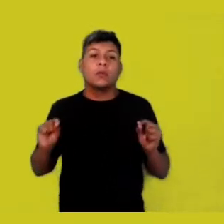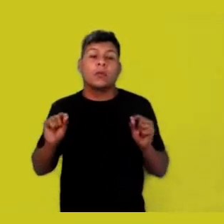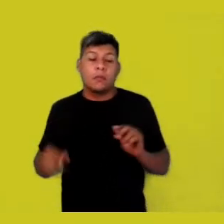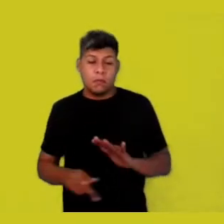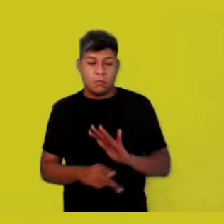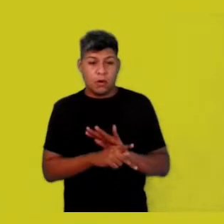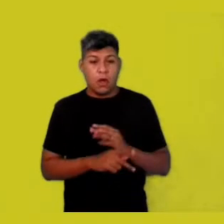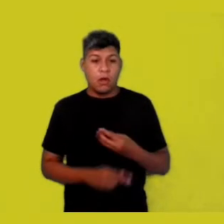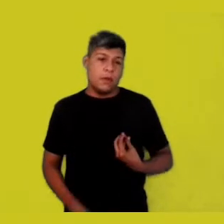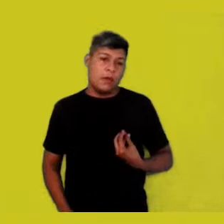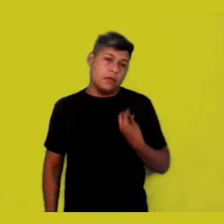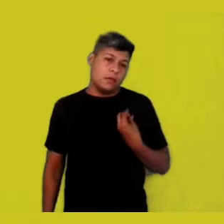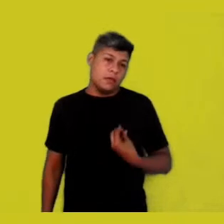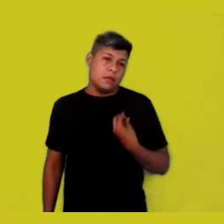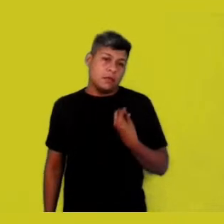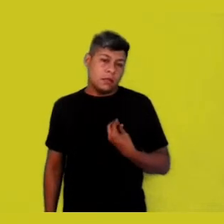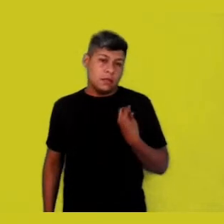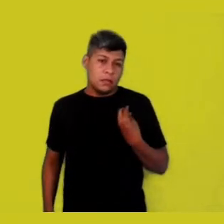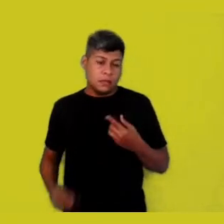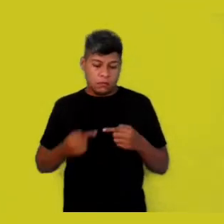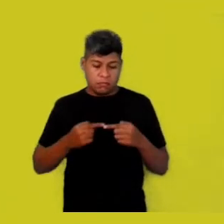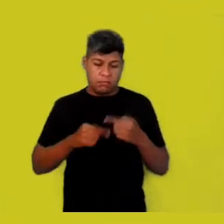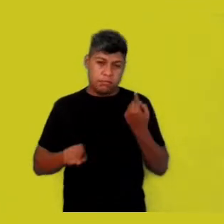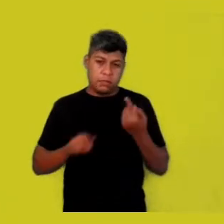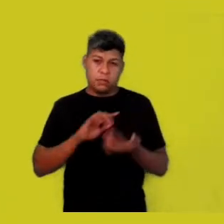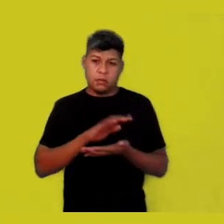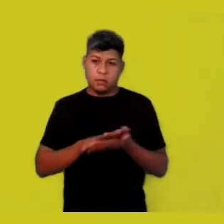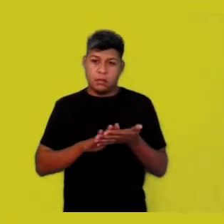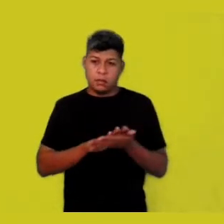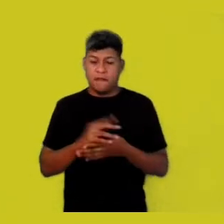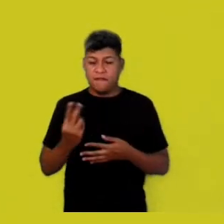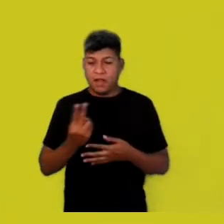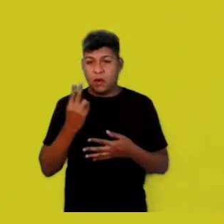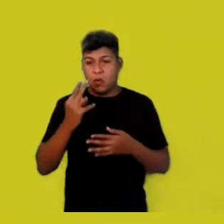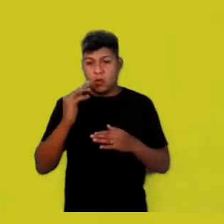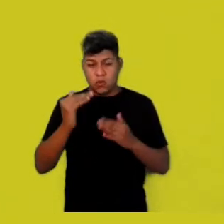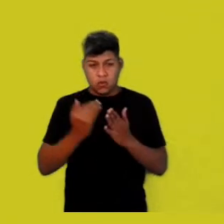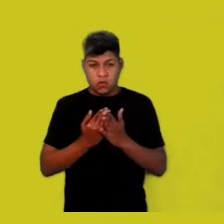It isn’t dissociated. It isn’t even a superior judgment value.